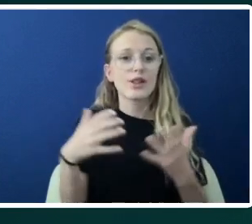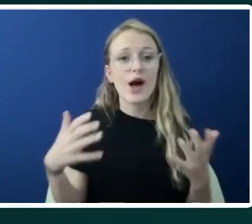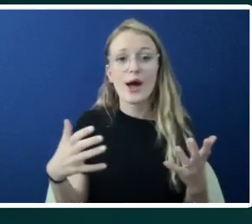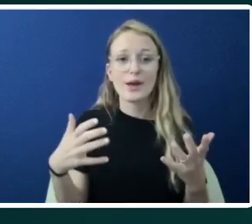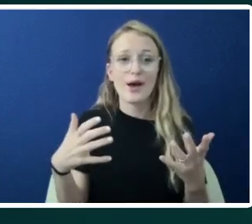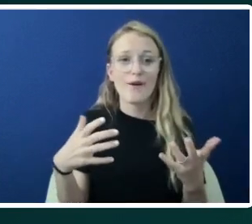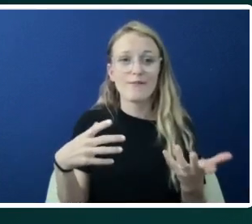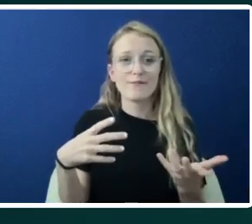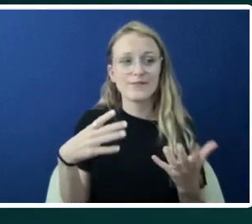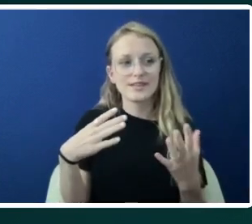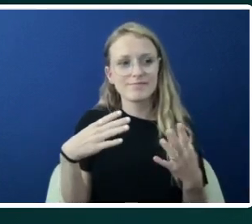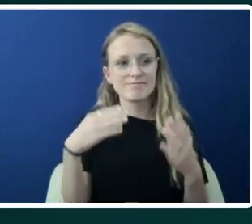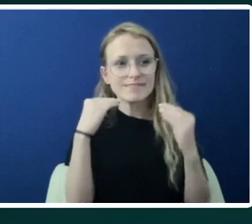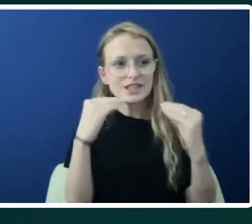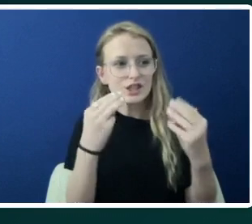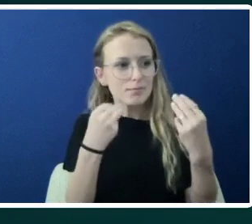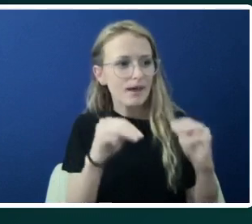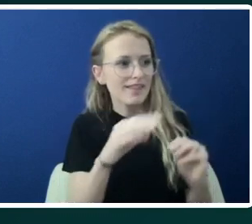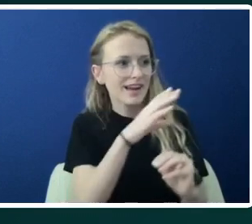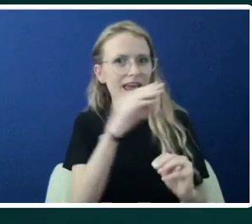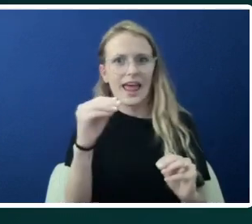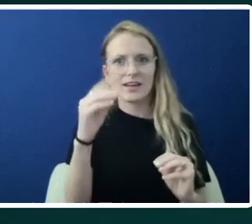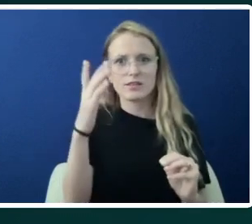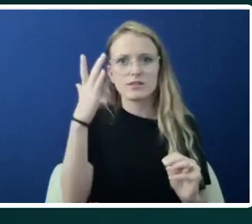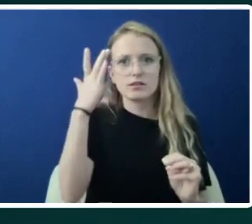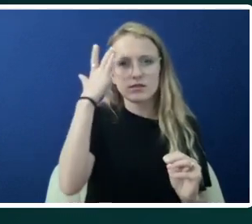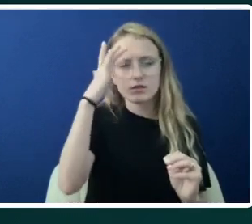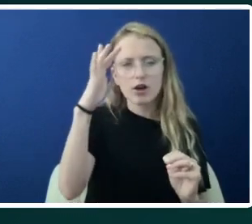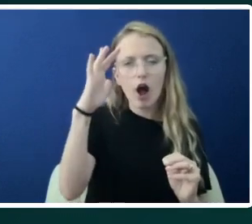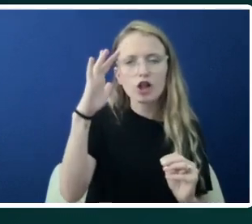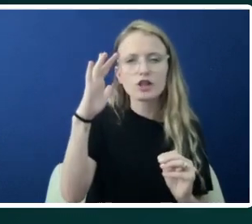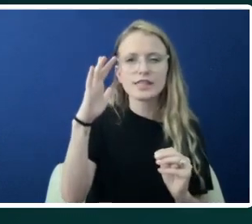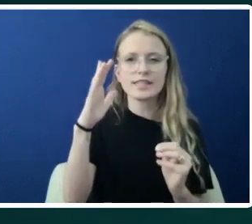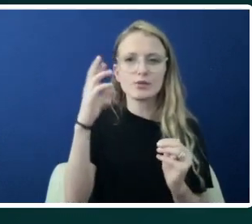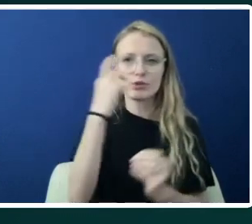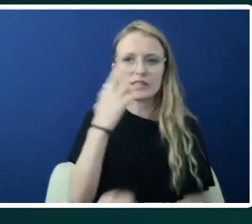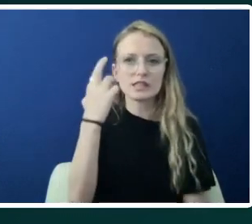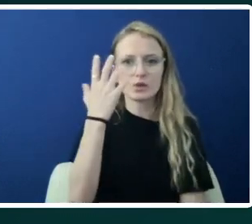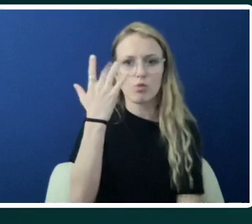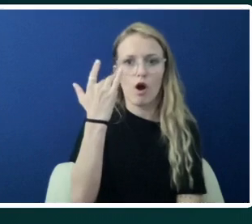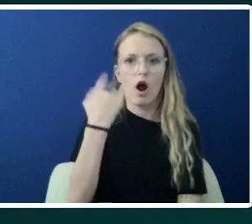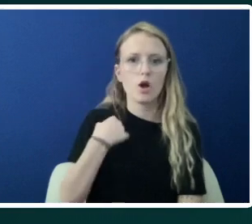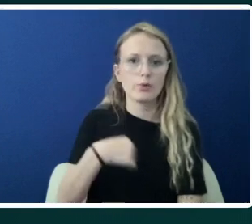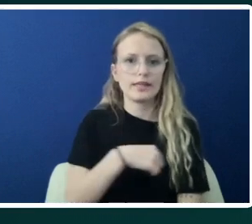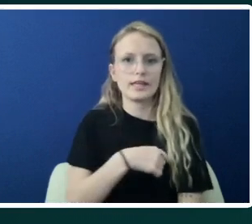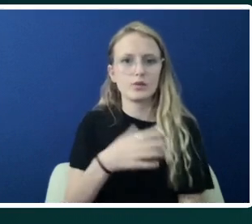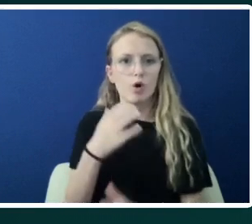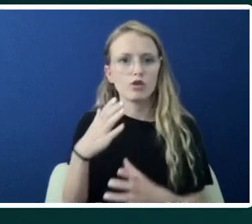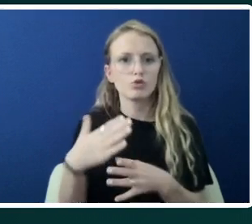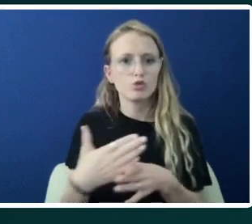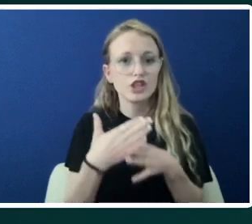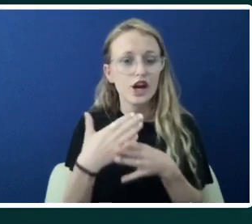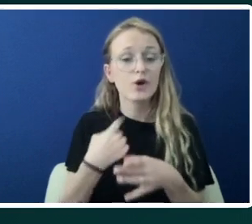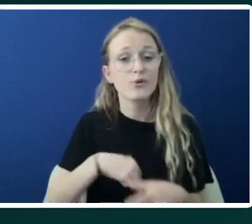that we believe in it. And in sharing the next few slides, we're also offering resources to everyone